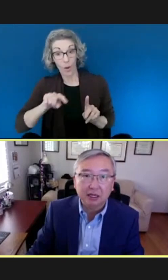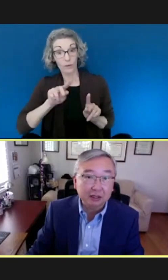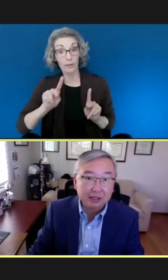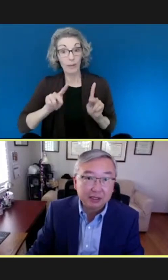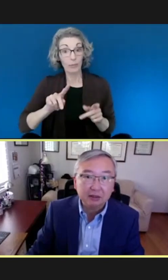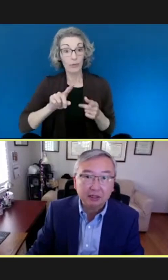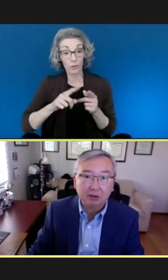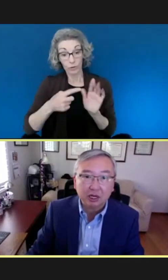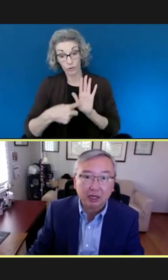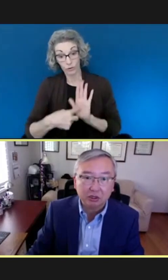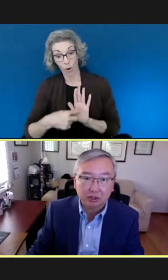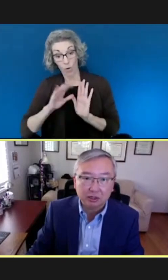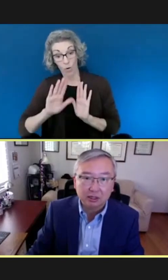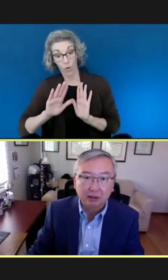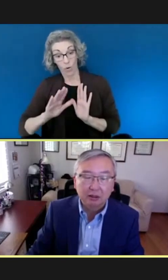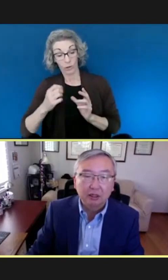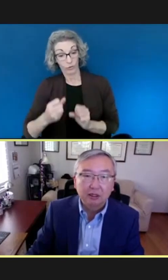understand their challenges.